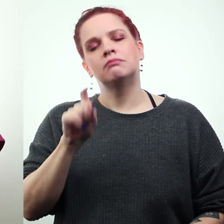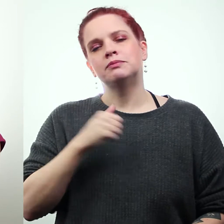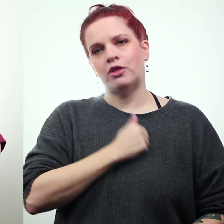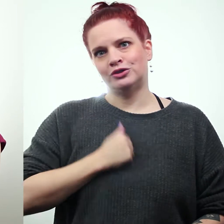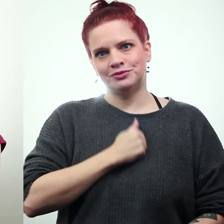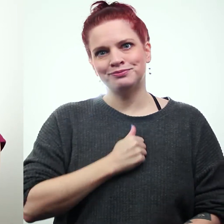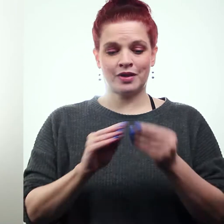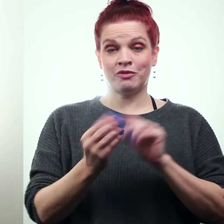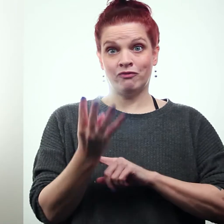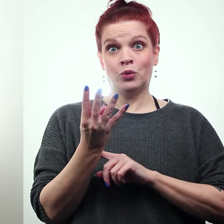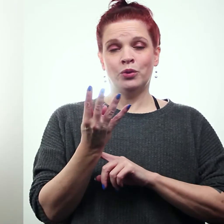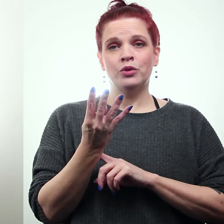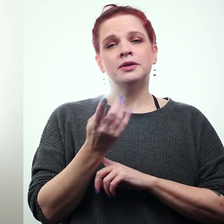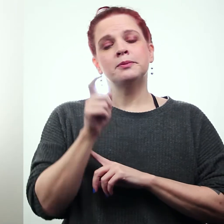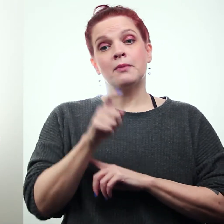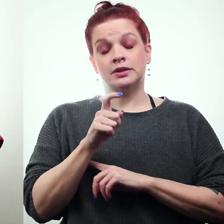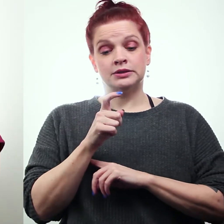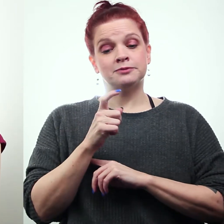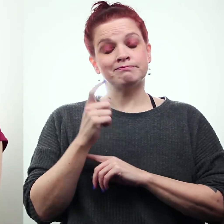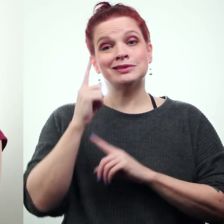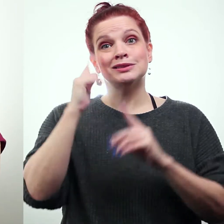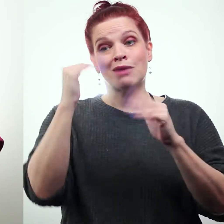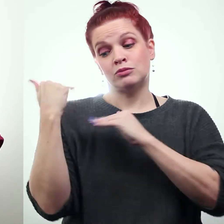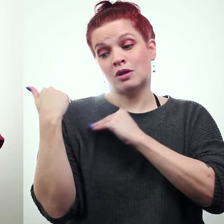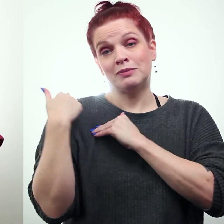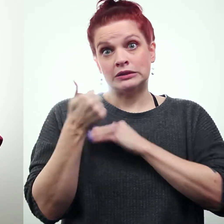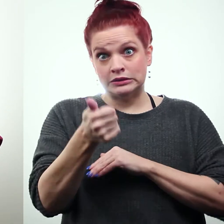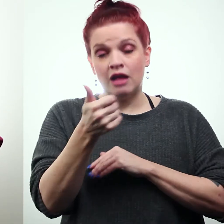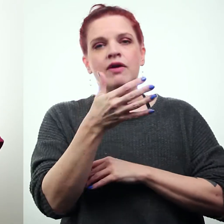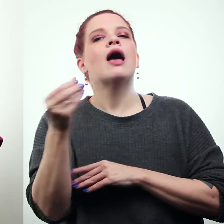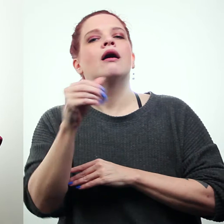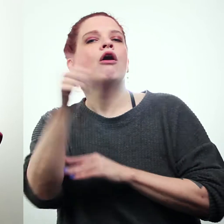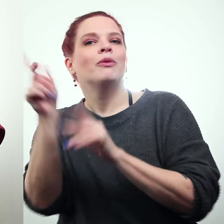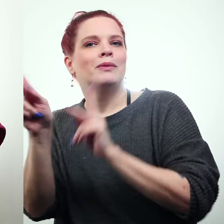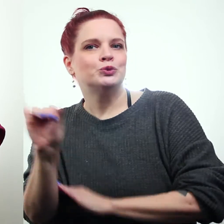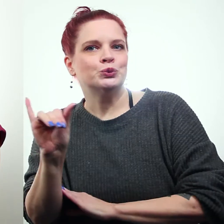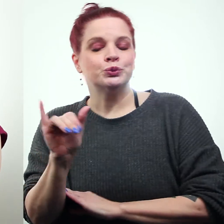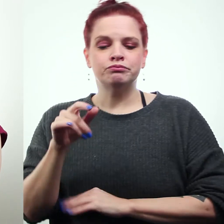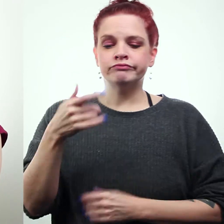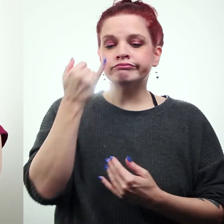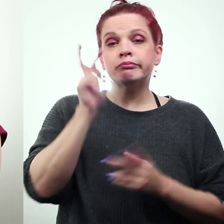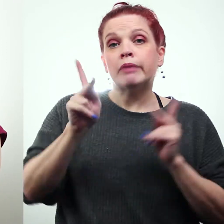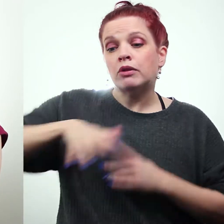apologizing. Tip number four is about holding yourself and other people accountable. So it's important to surround yourself with people who